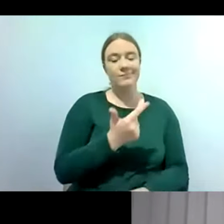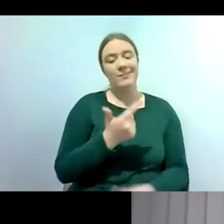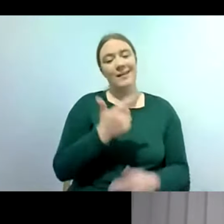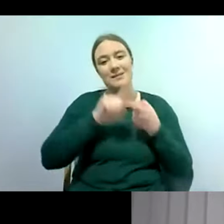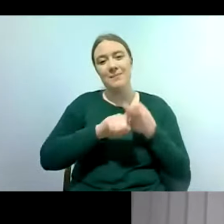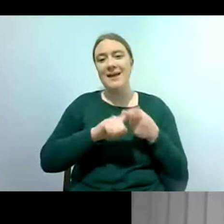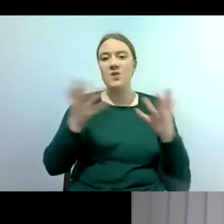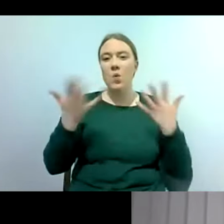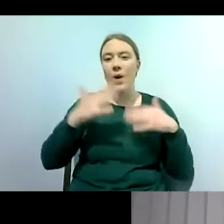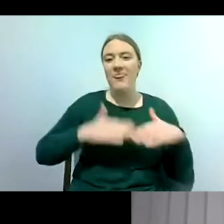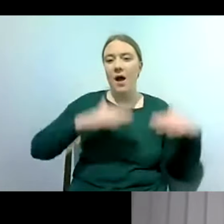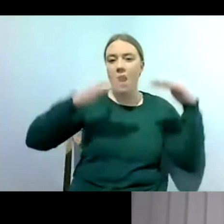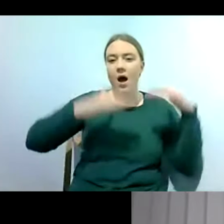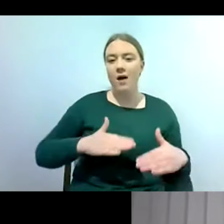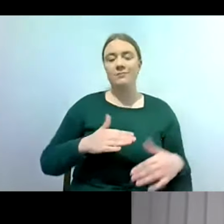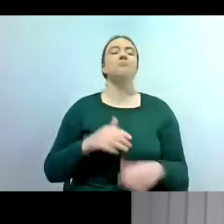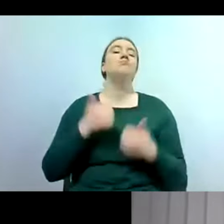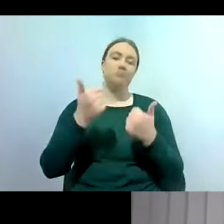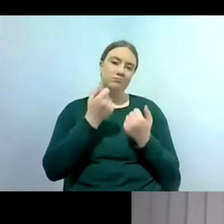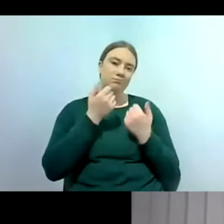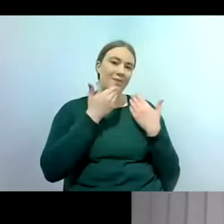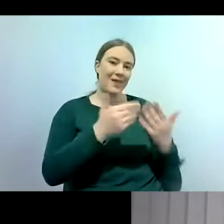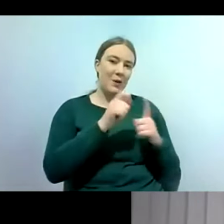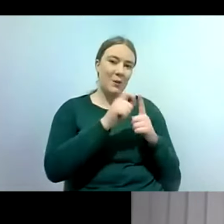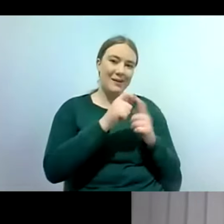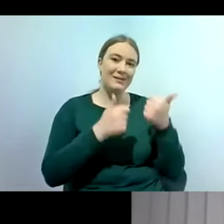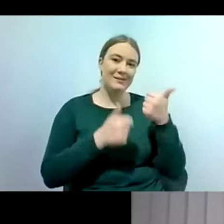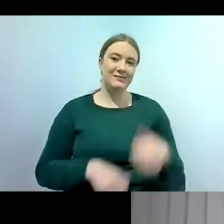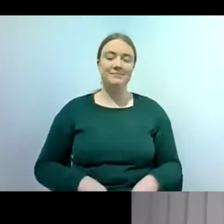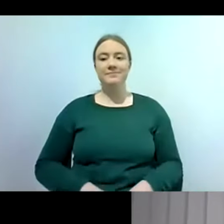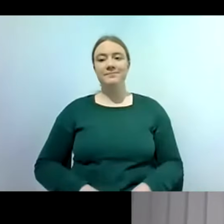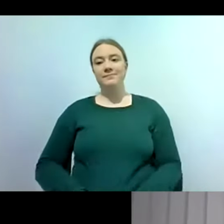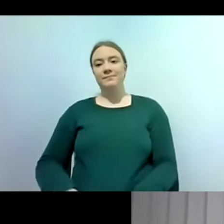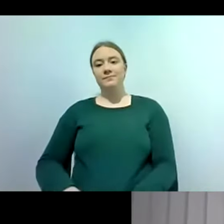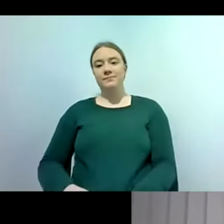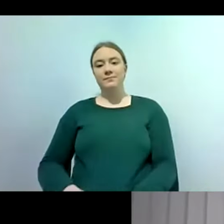okay yeah that makes perfect sense thank you pete um okay we have another question here